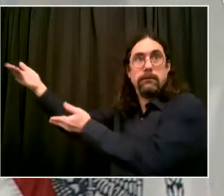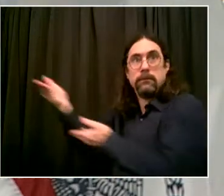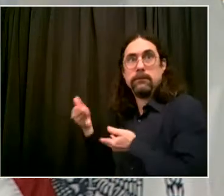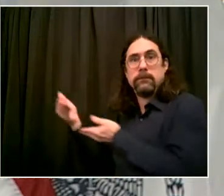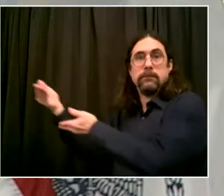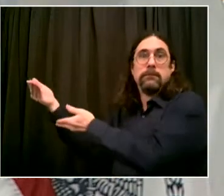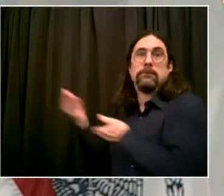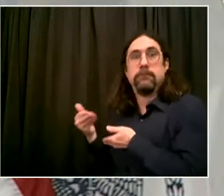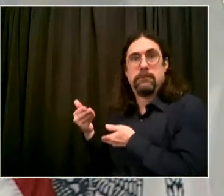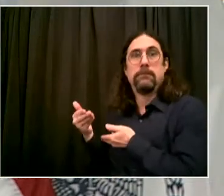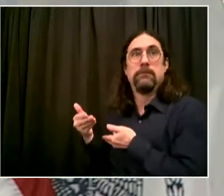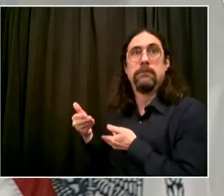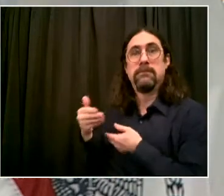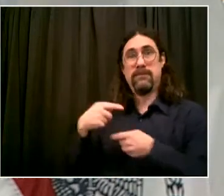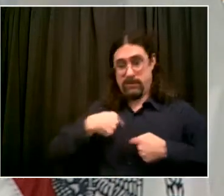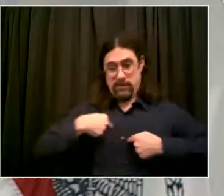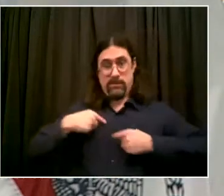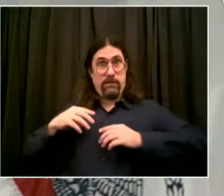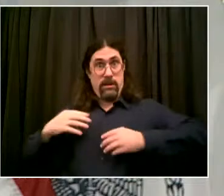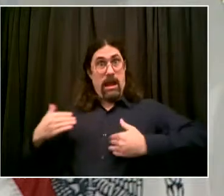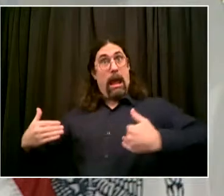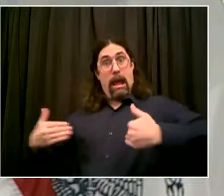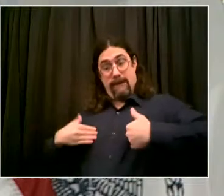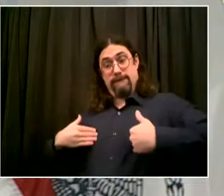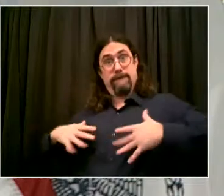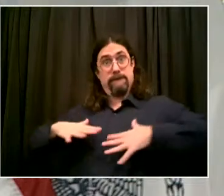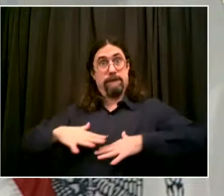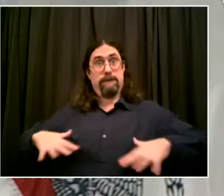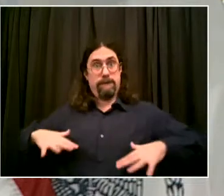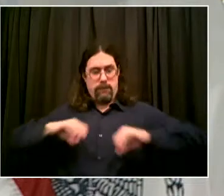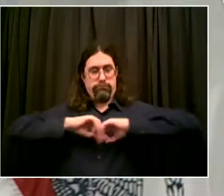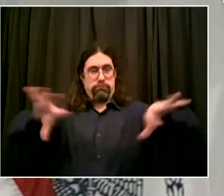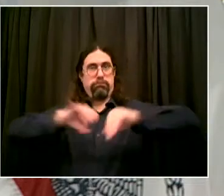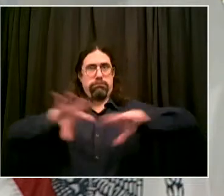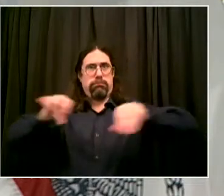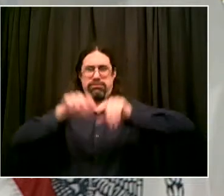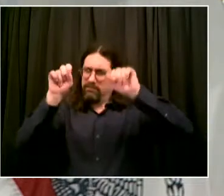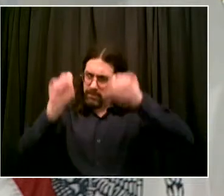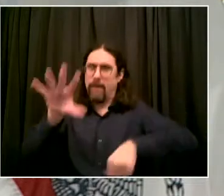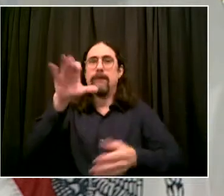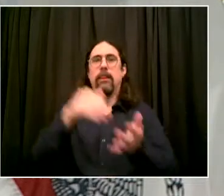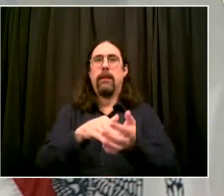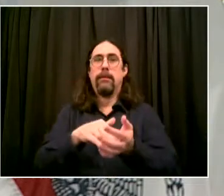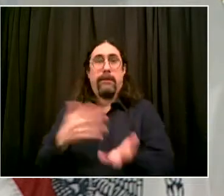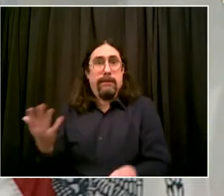VERSUS PLACES WITH SLOWER AND THEN BACKFILL AFTER THAT THTHY E